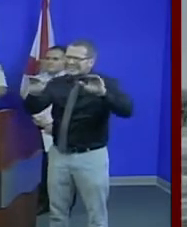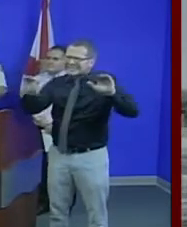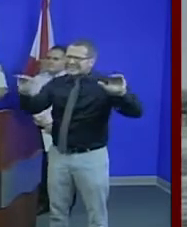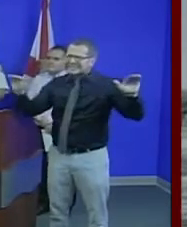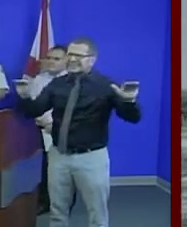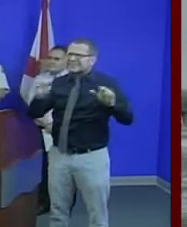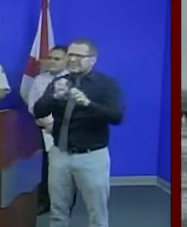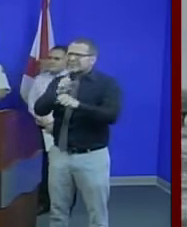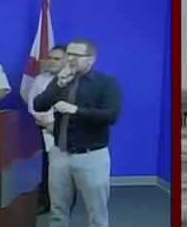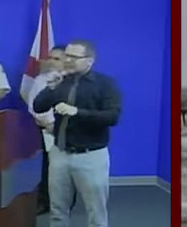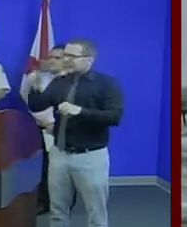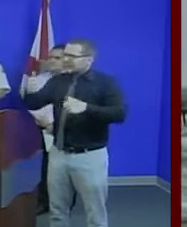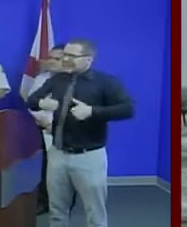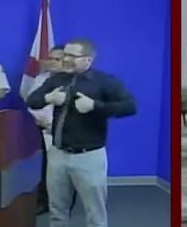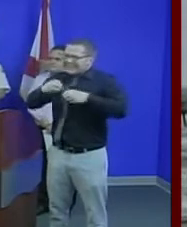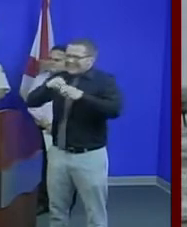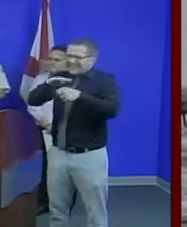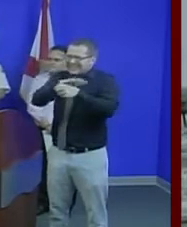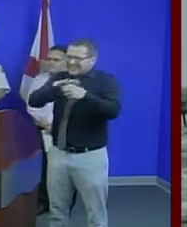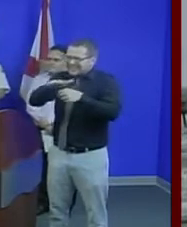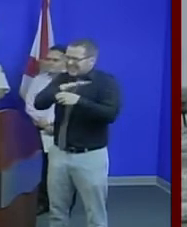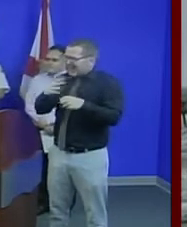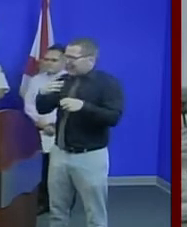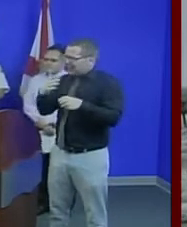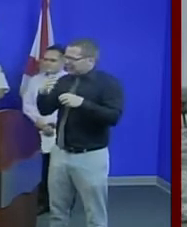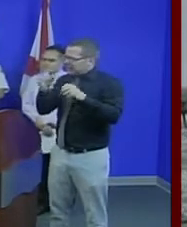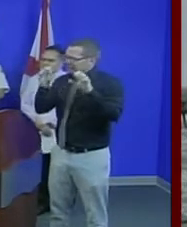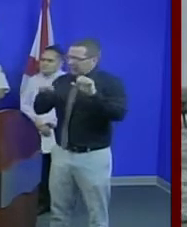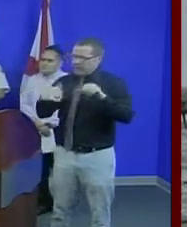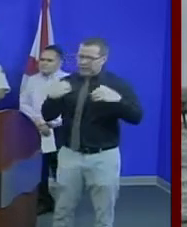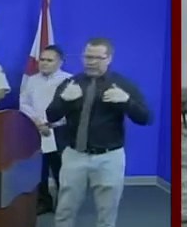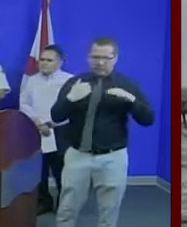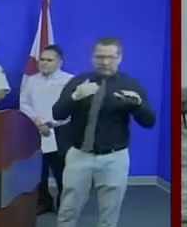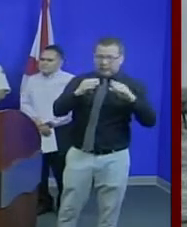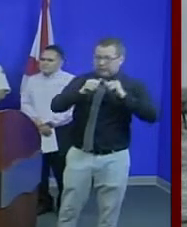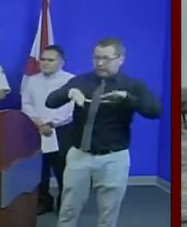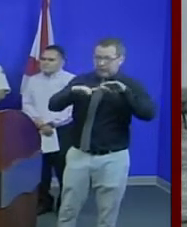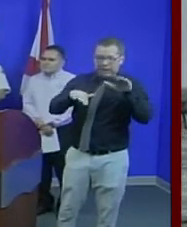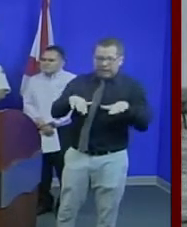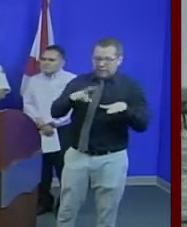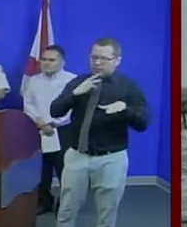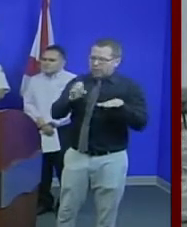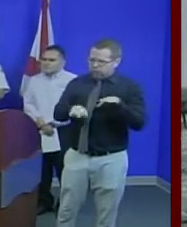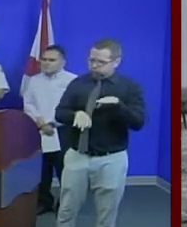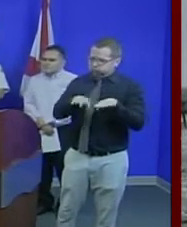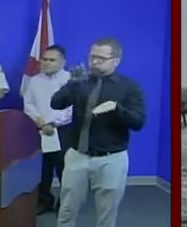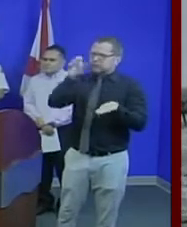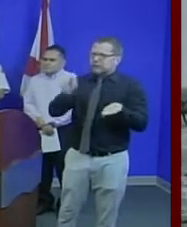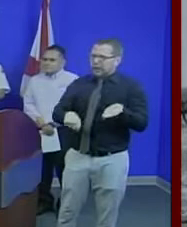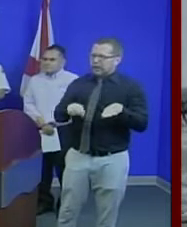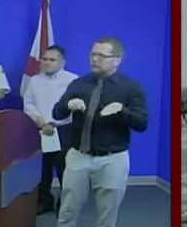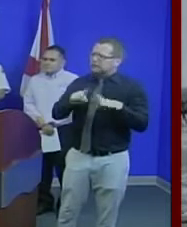STRONGLY, STRONGLY ENCOURAGING OUR RESIDENTS WHO ARE IN THE AREAS OF EITHER MOBILE HOME, LOW